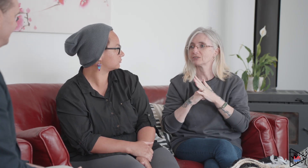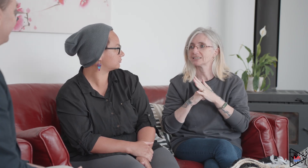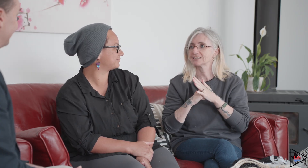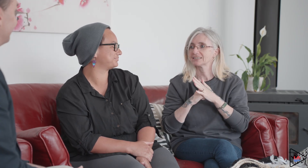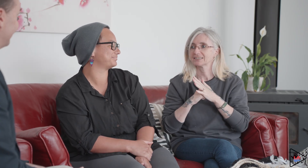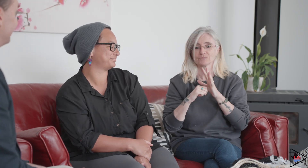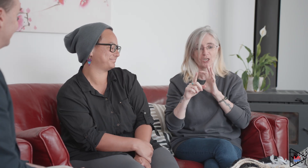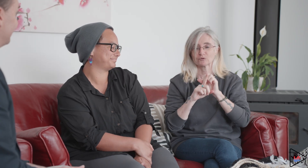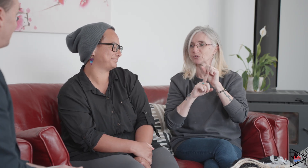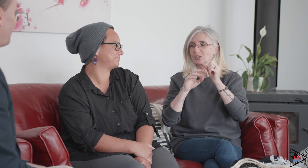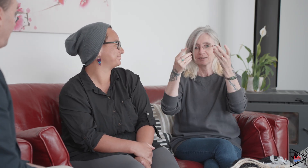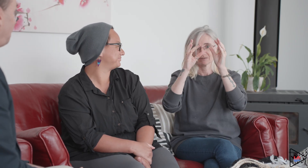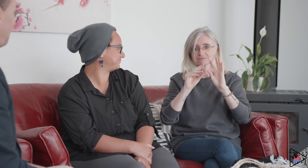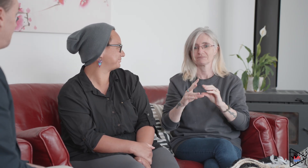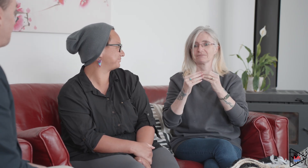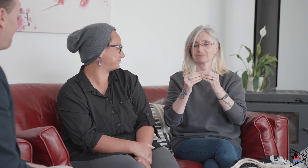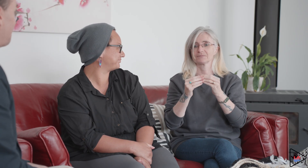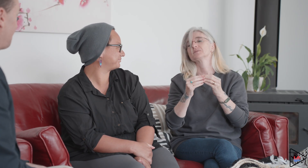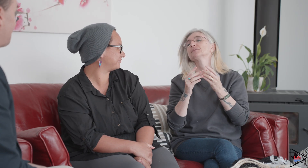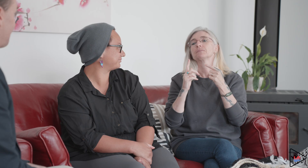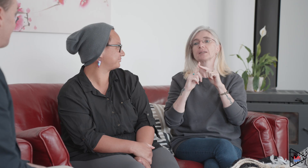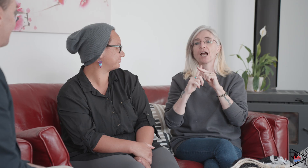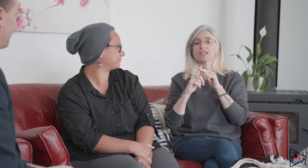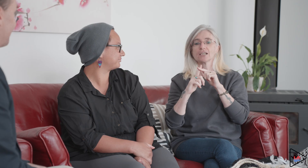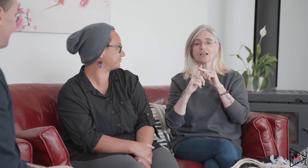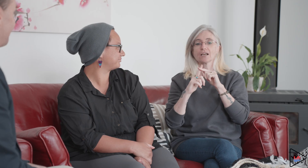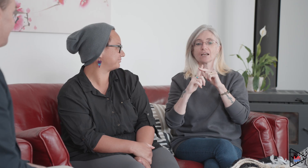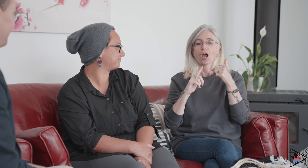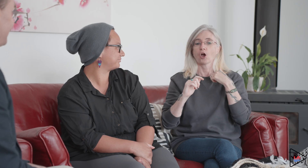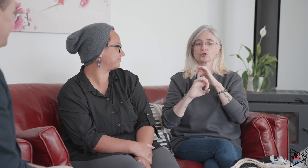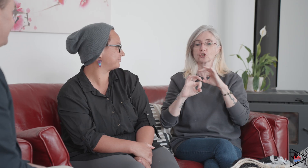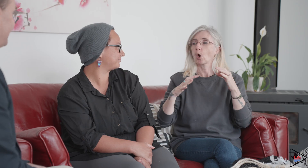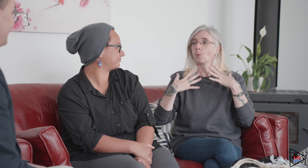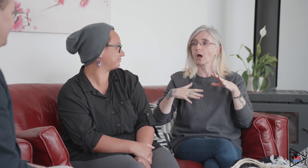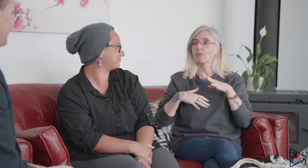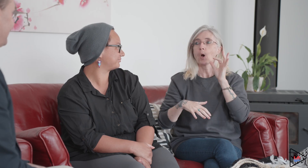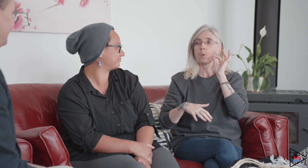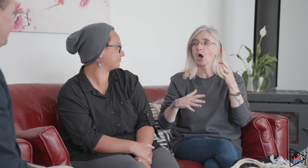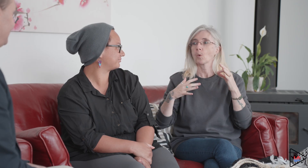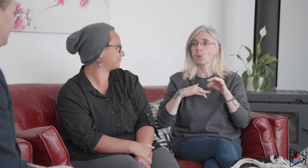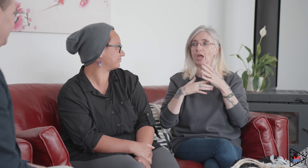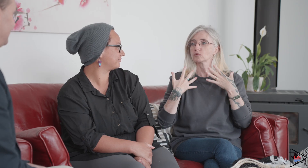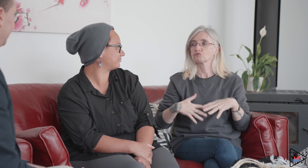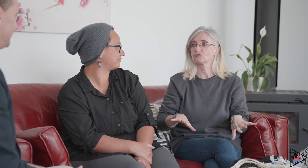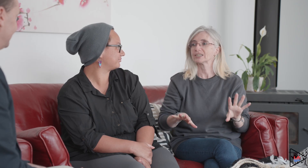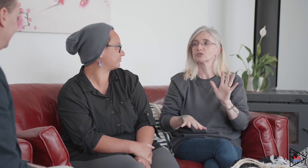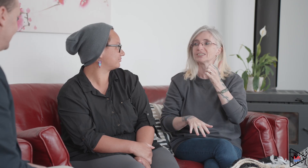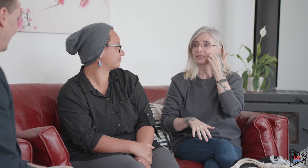we used these when my husband and I got married. So, I didn't wear a white traditional wedding